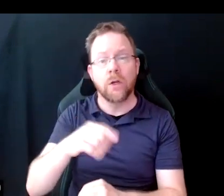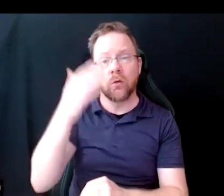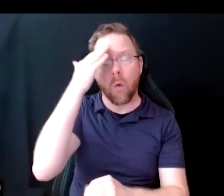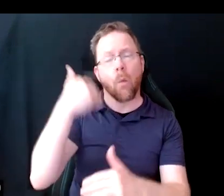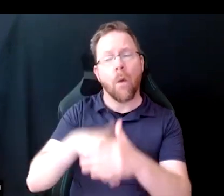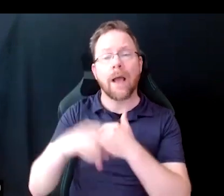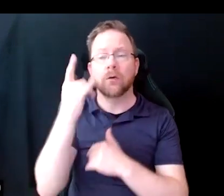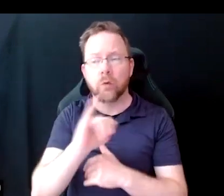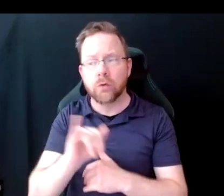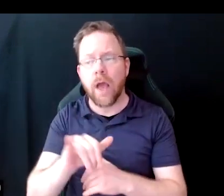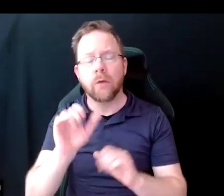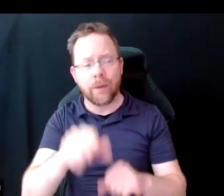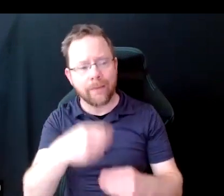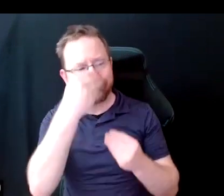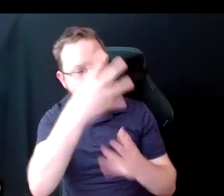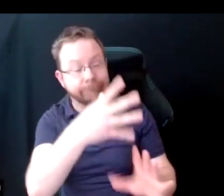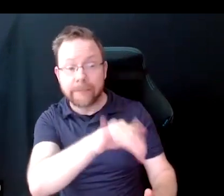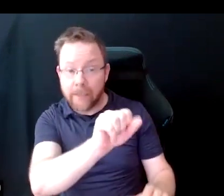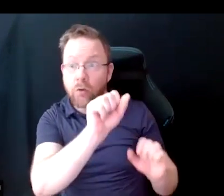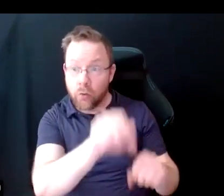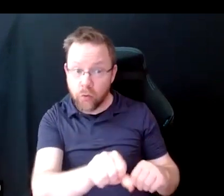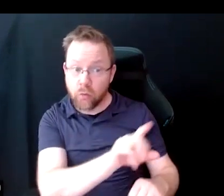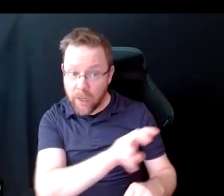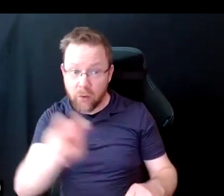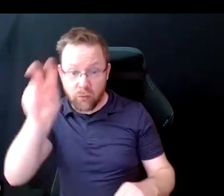"Yes, you can go into space. Yes, you can,